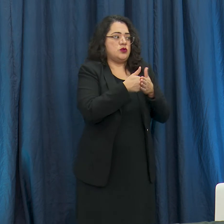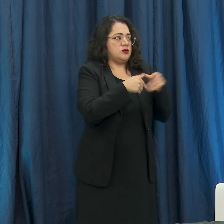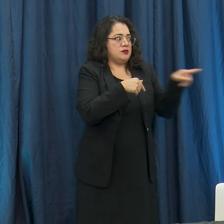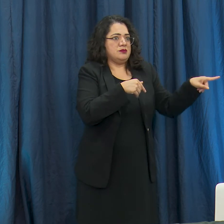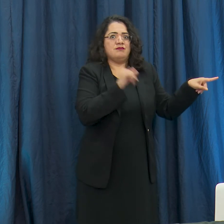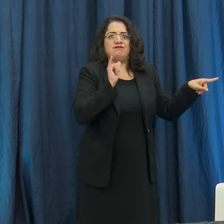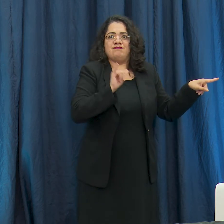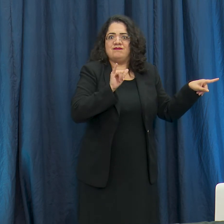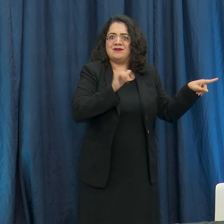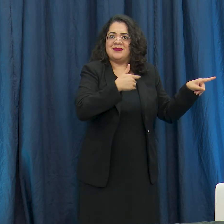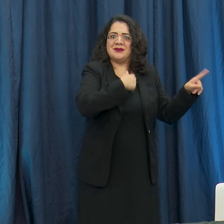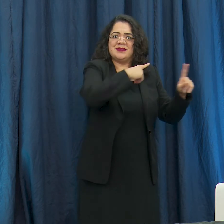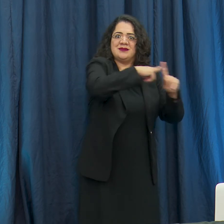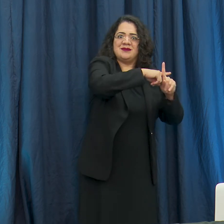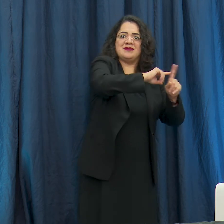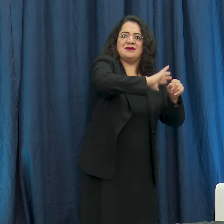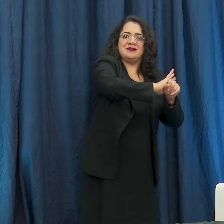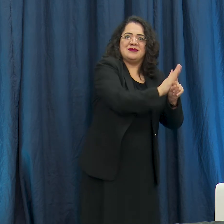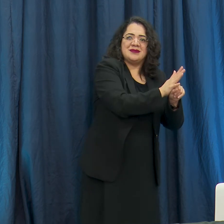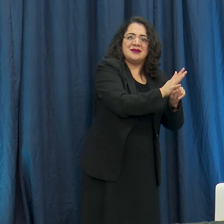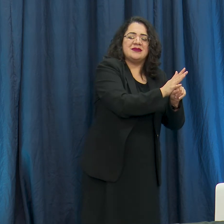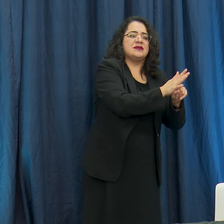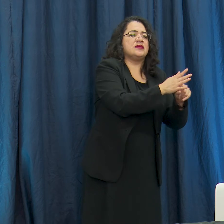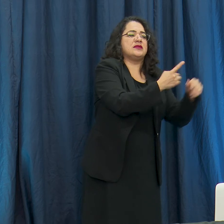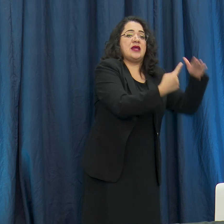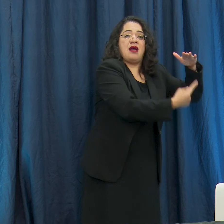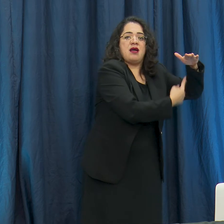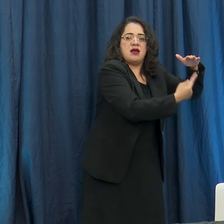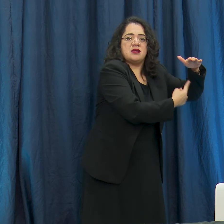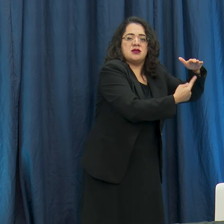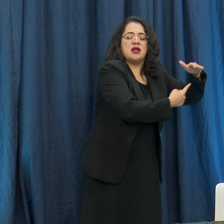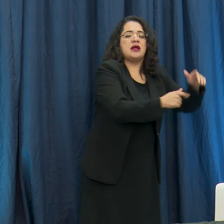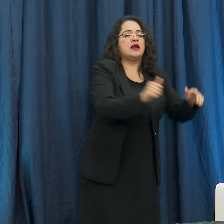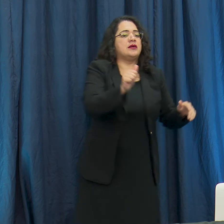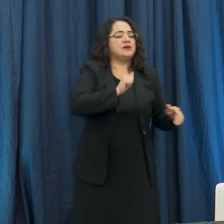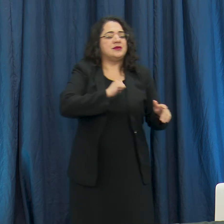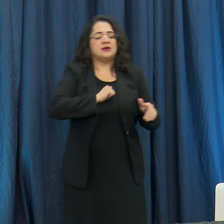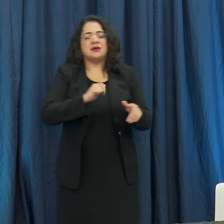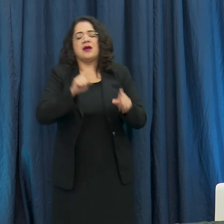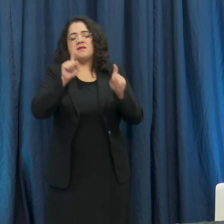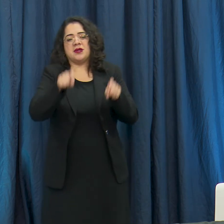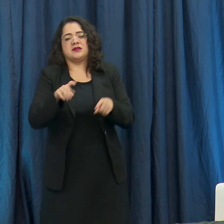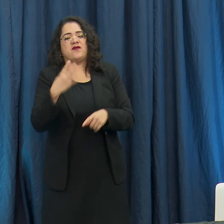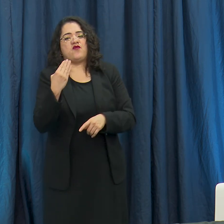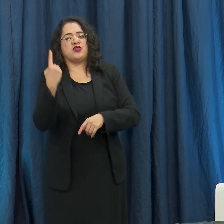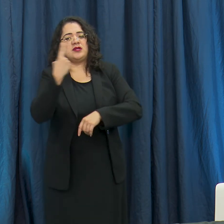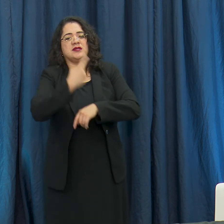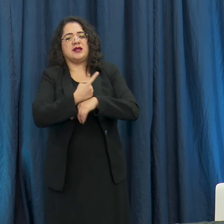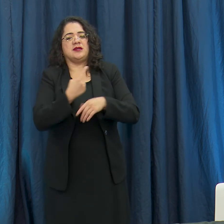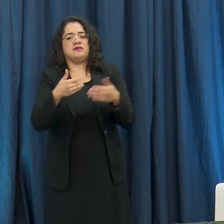incubation the kobe TSE no a case cat or say diaz por que puede tener al Torres